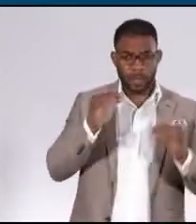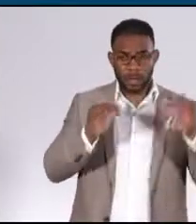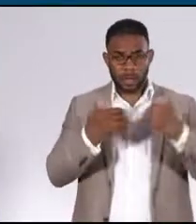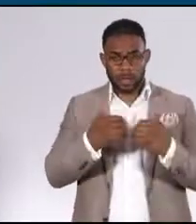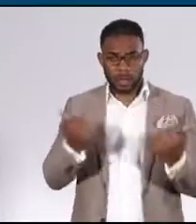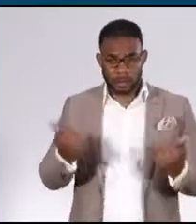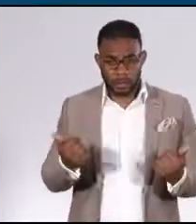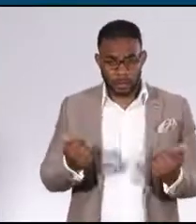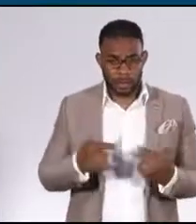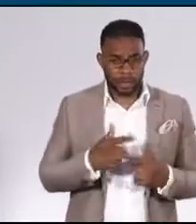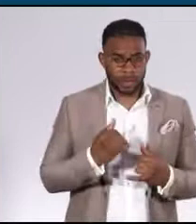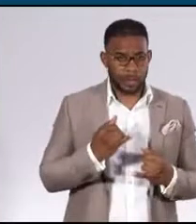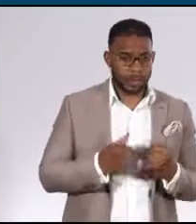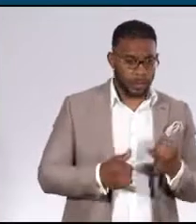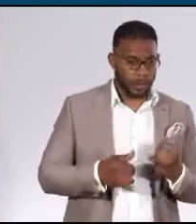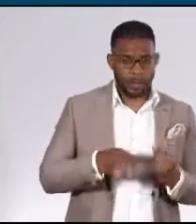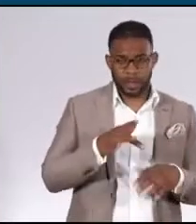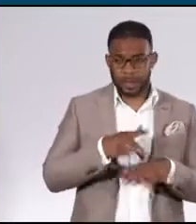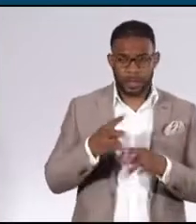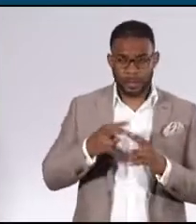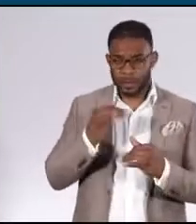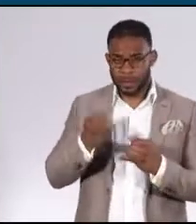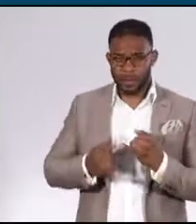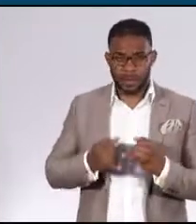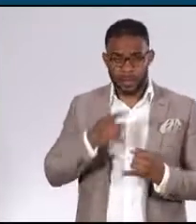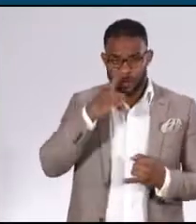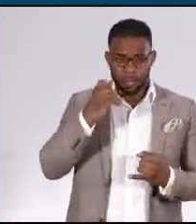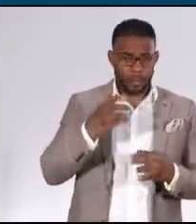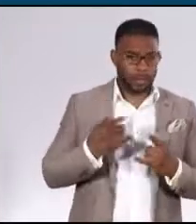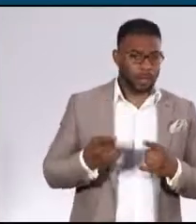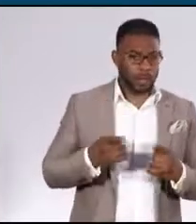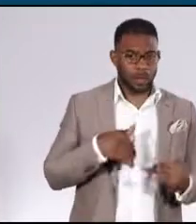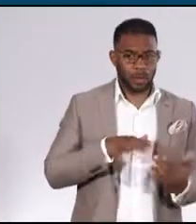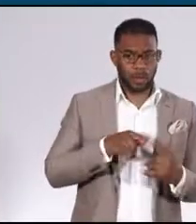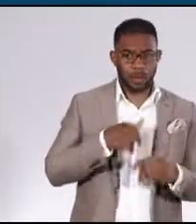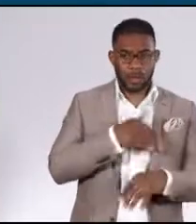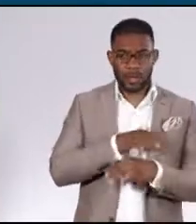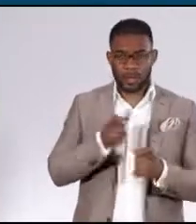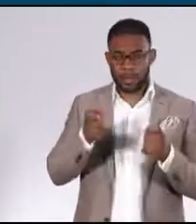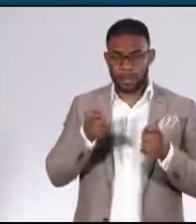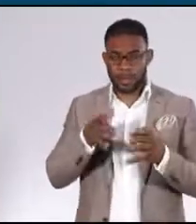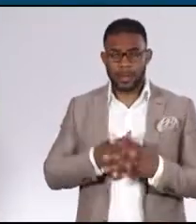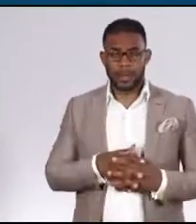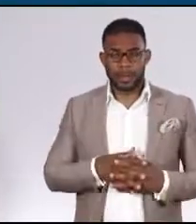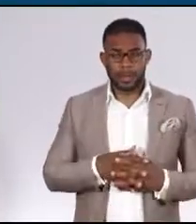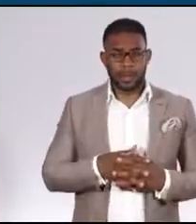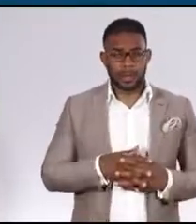and Finally then touch the very end on summer current approaches to clinical management of of hearing loss.